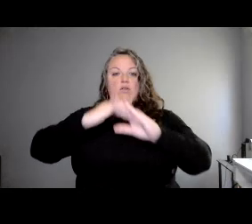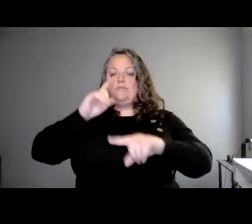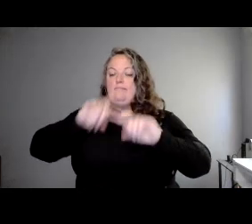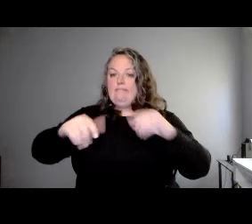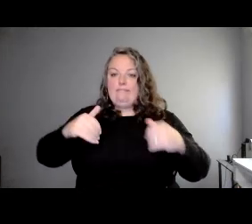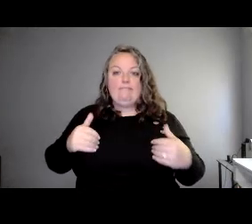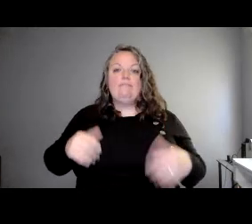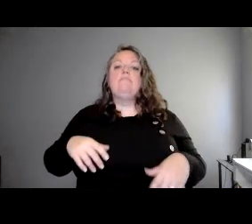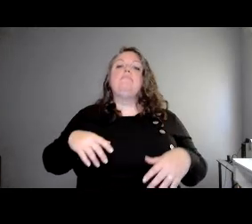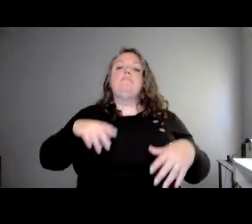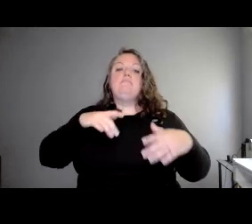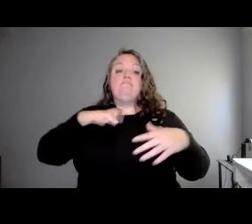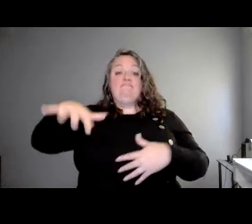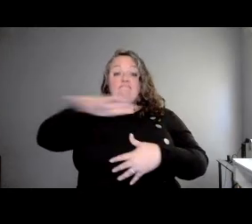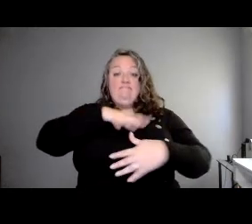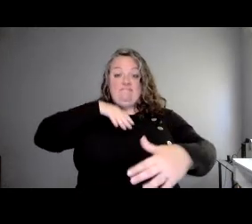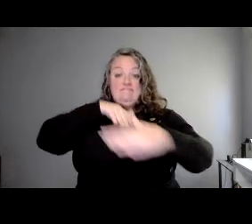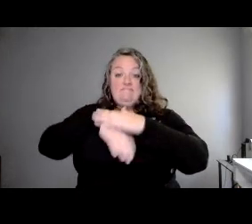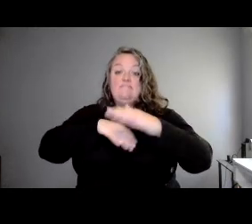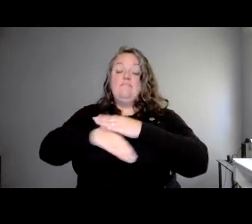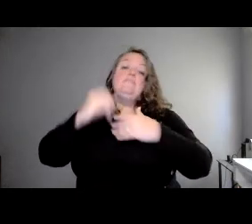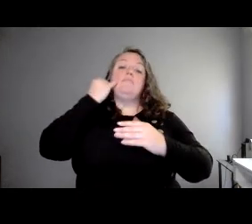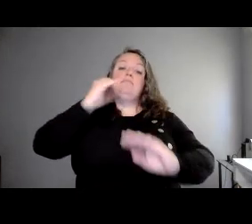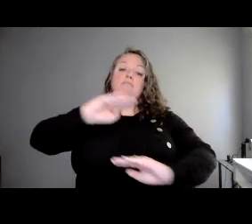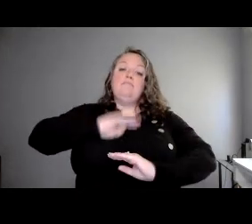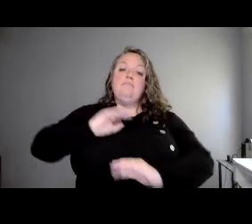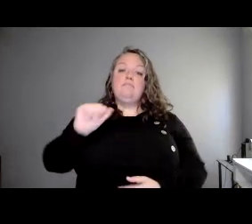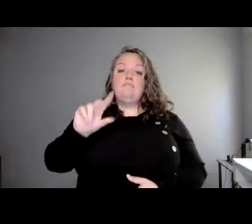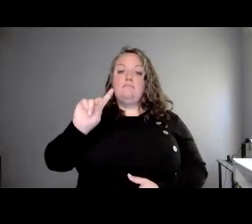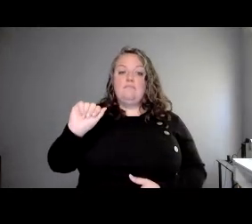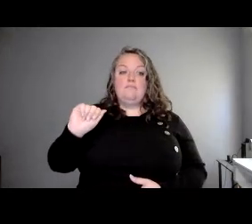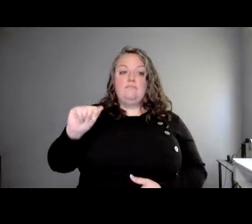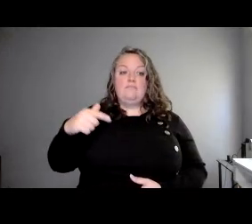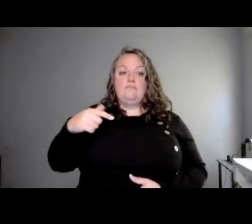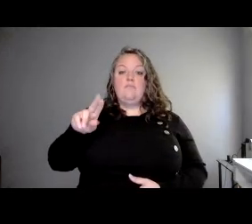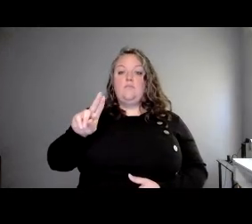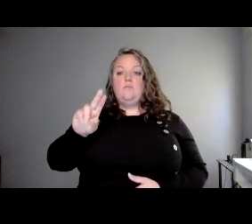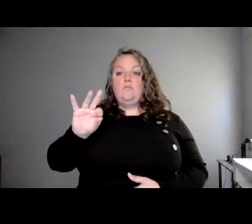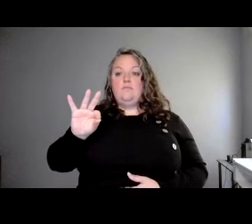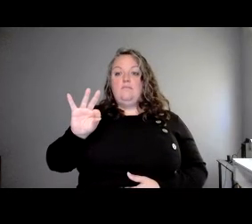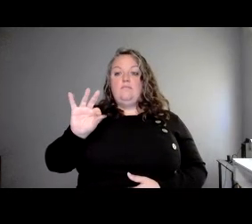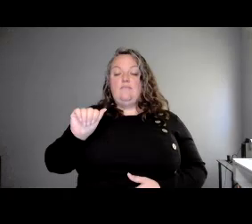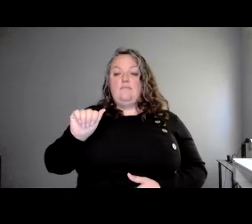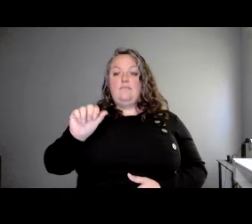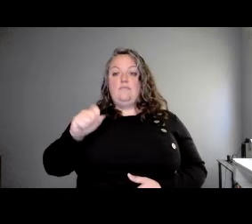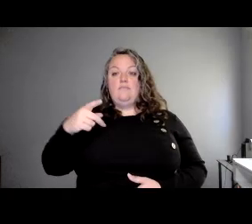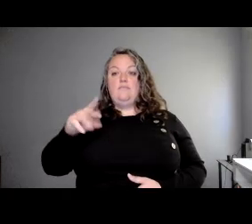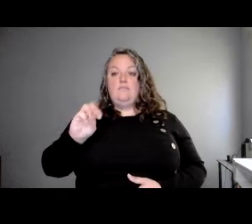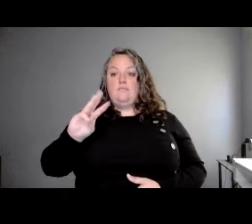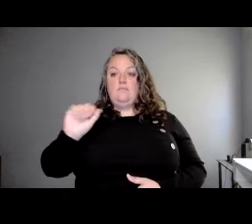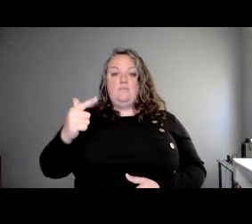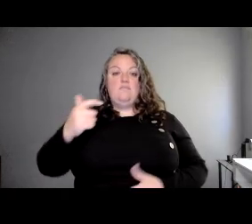to be accessible if they comply with ADAG, UFAS and PROWAG and cost should not be a consideration.